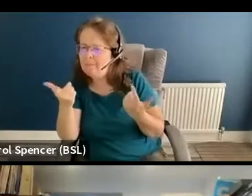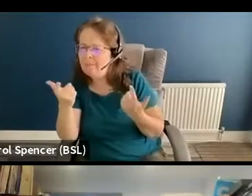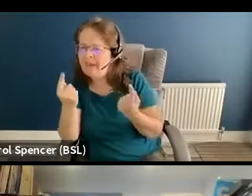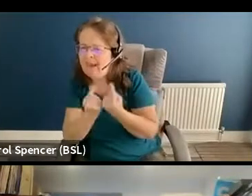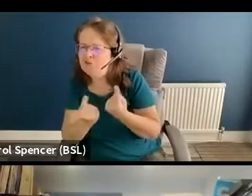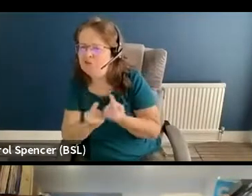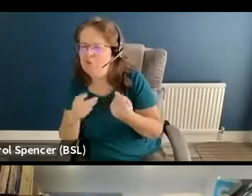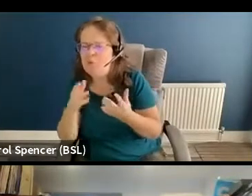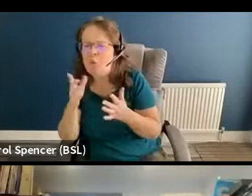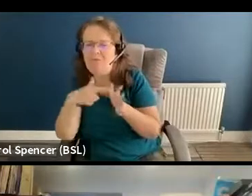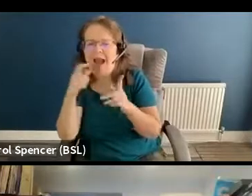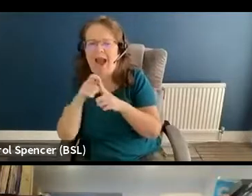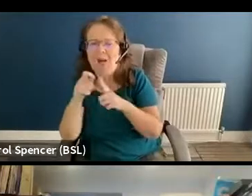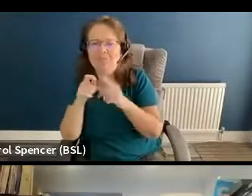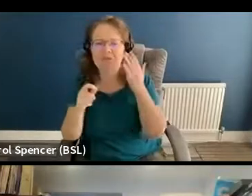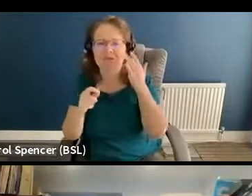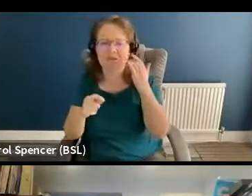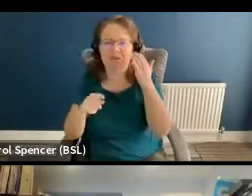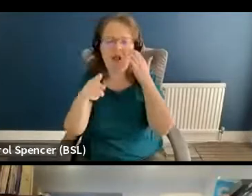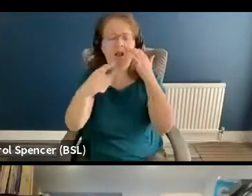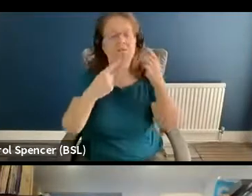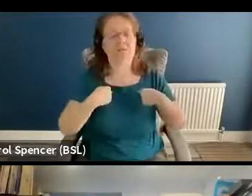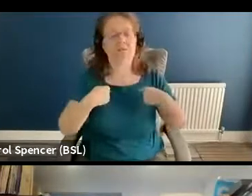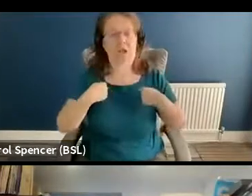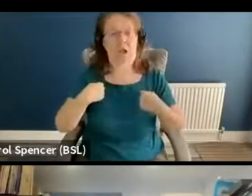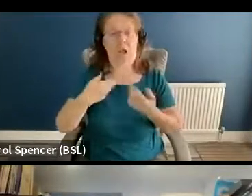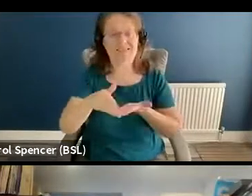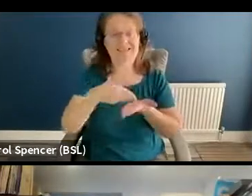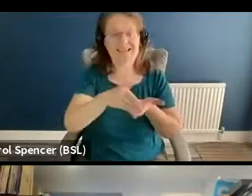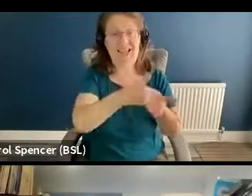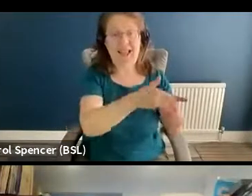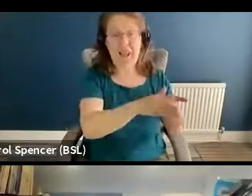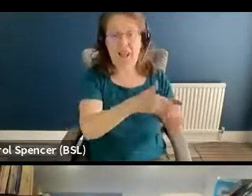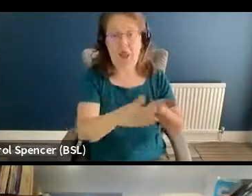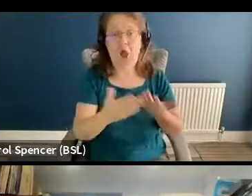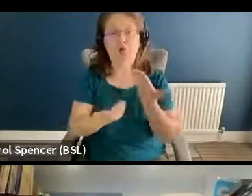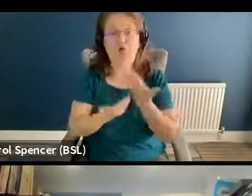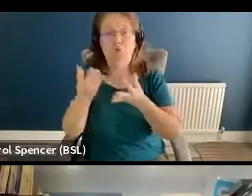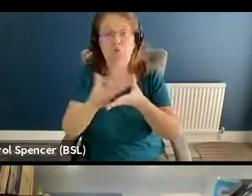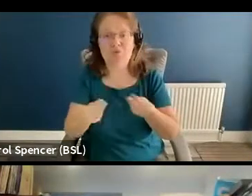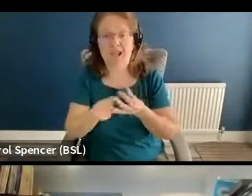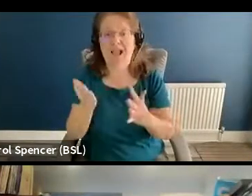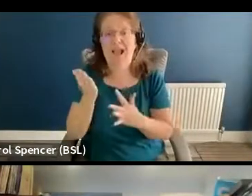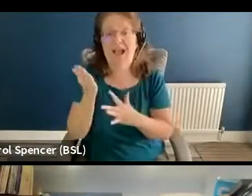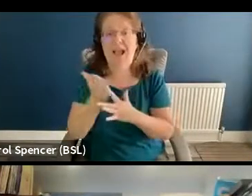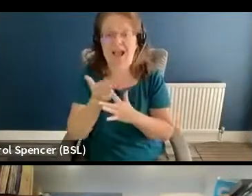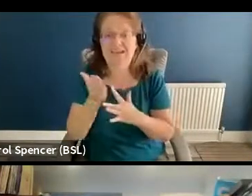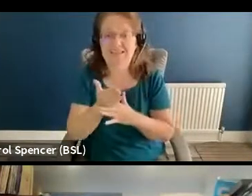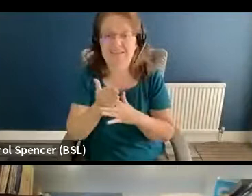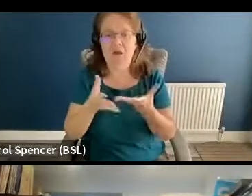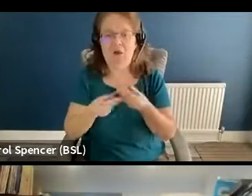To get one perspective as a vendor that sells, new software and accessible software alternatives.